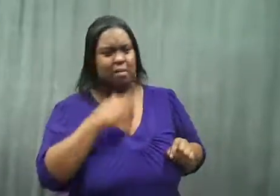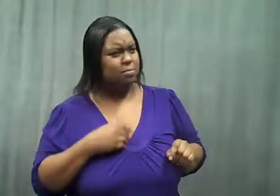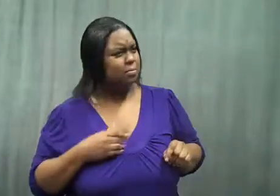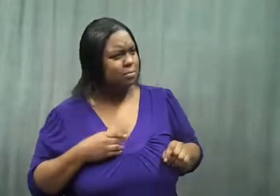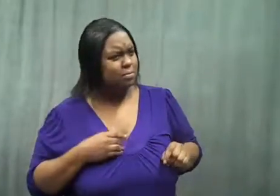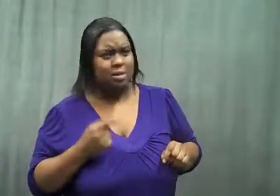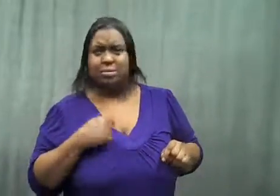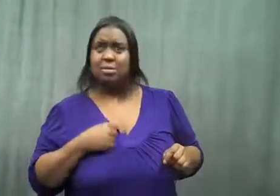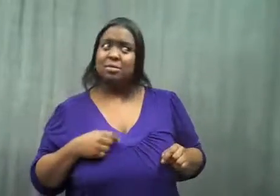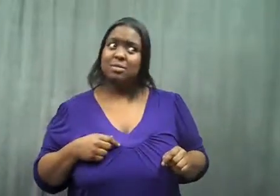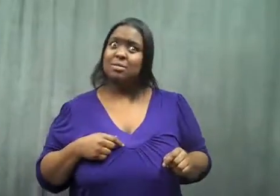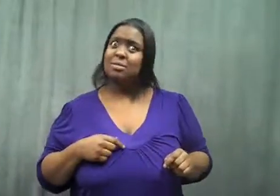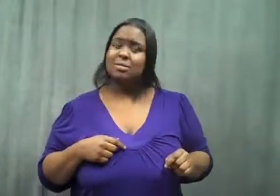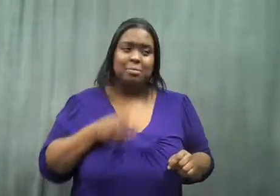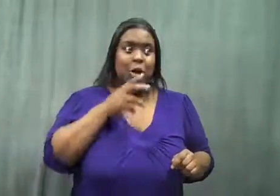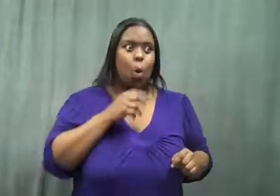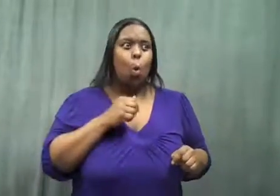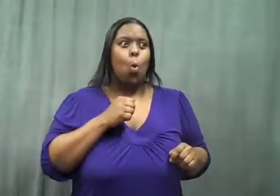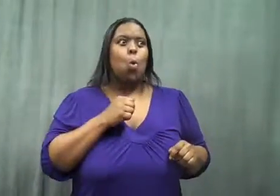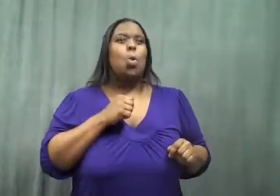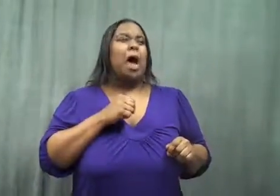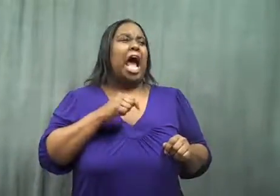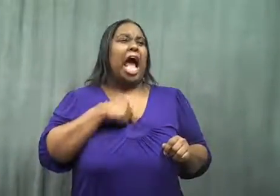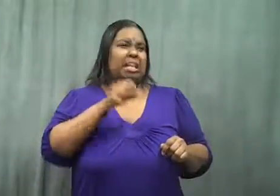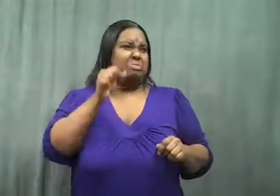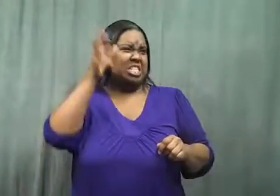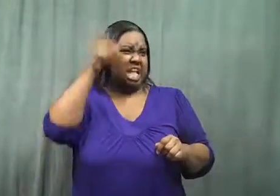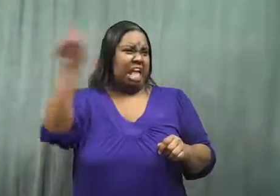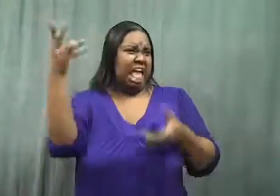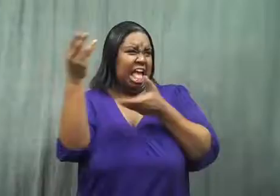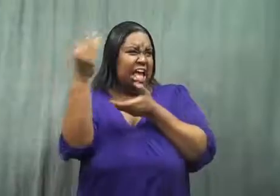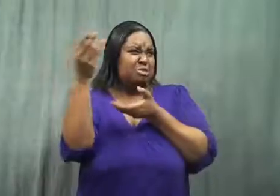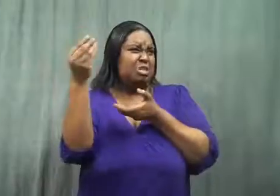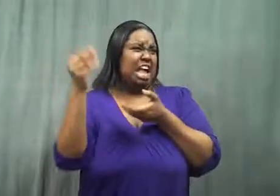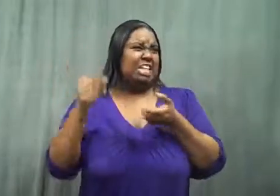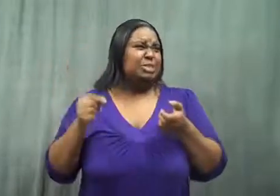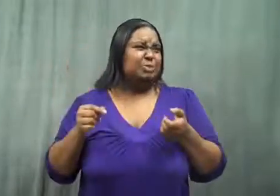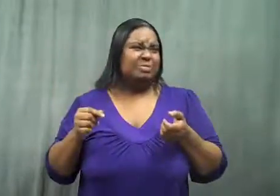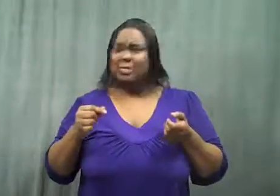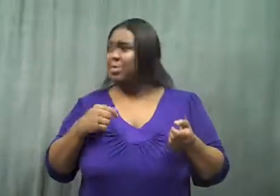Mom looked at me, I gestured, and she said she would get him outside. Great!